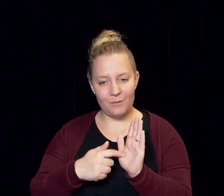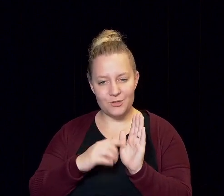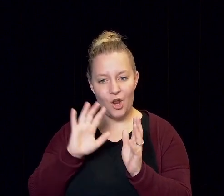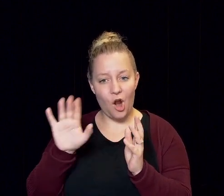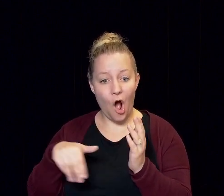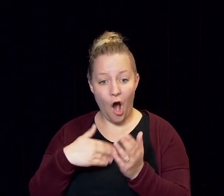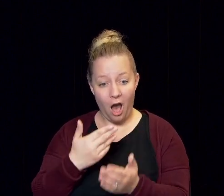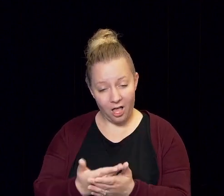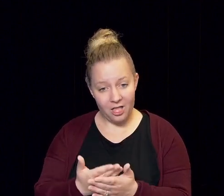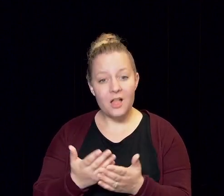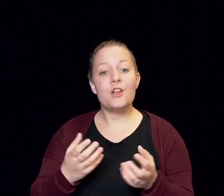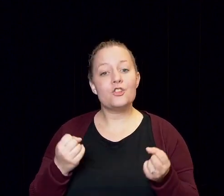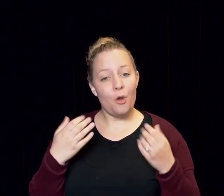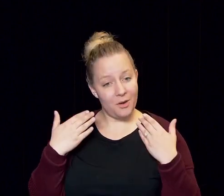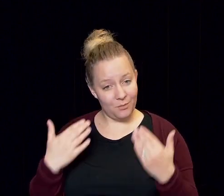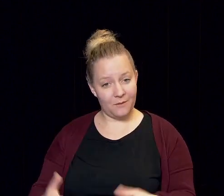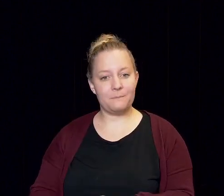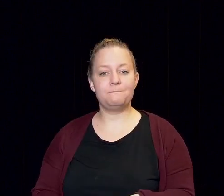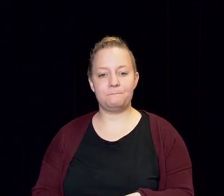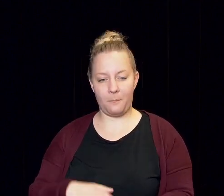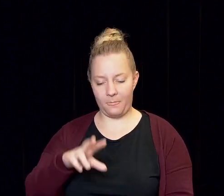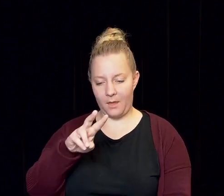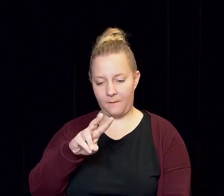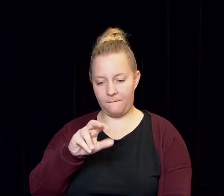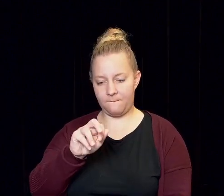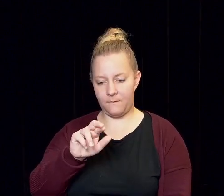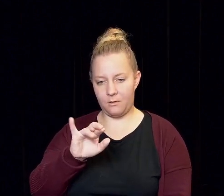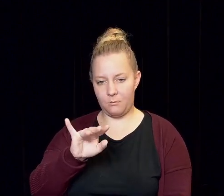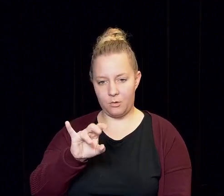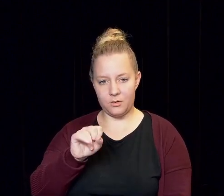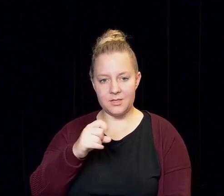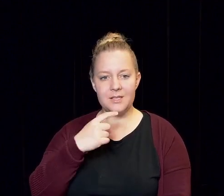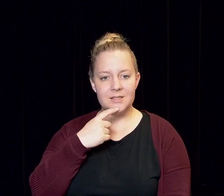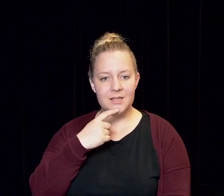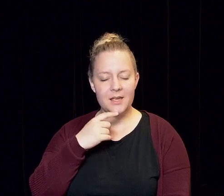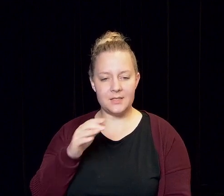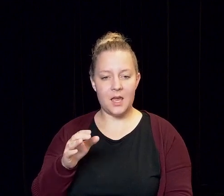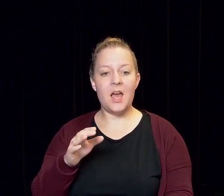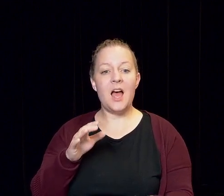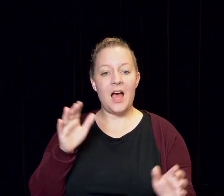So, here we go. The variables here on number one where it says a touchdown is worth 6 points